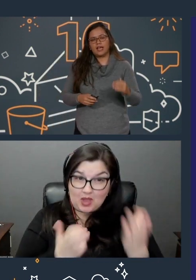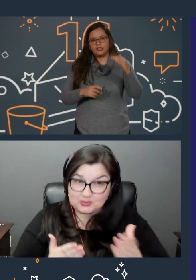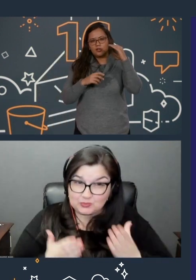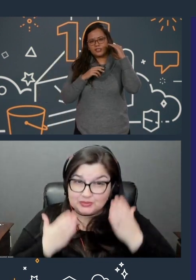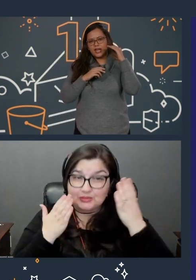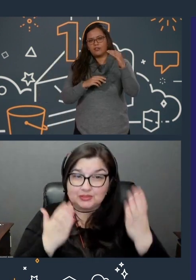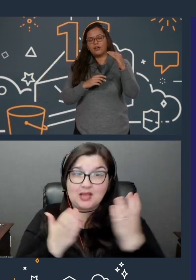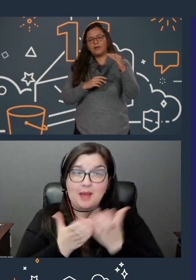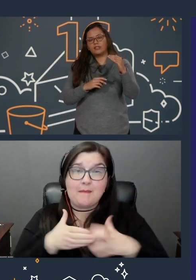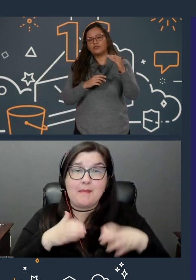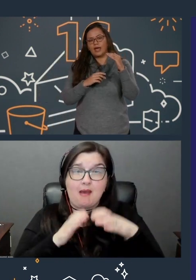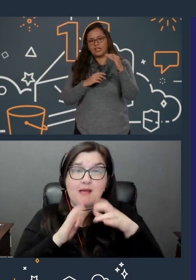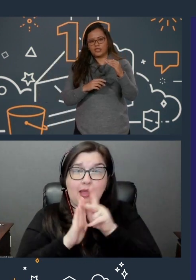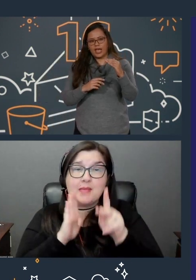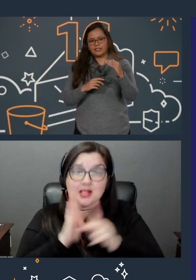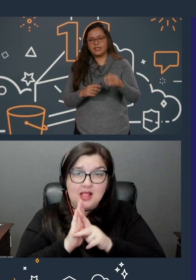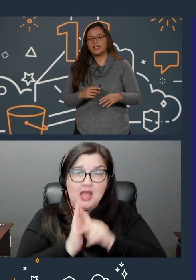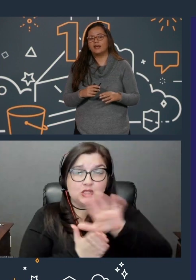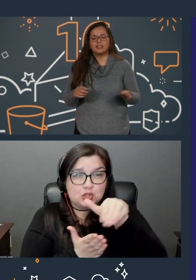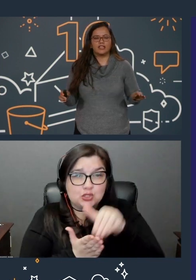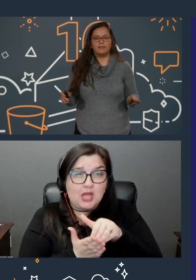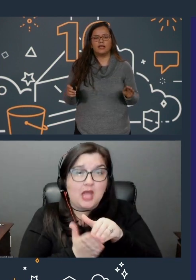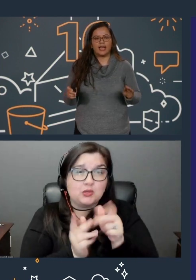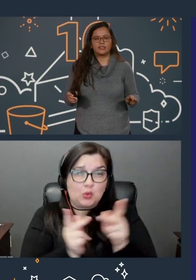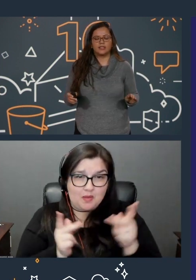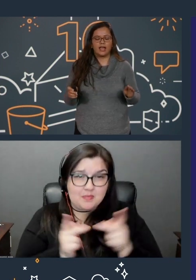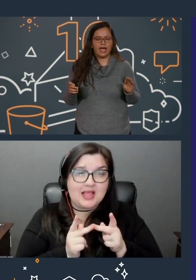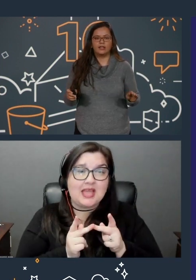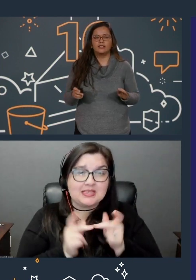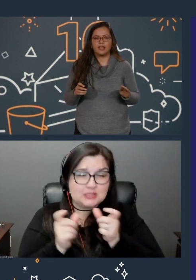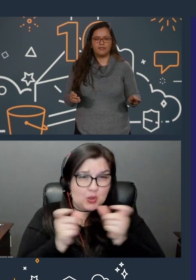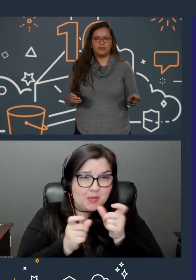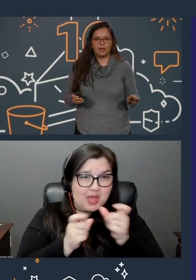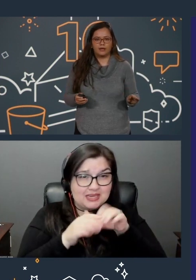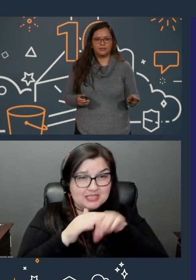as your central place to manage access and disable ACLs everywhere.